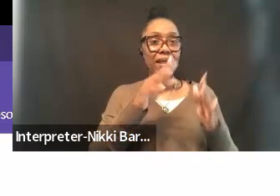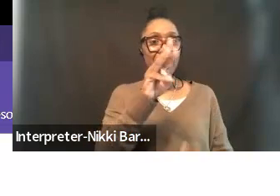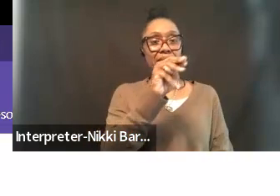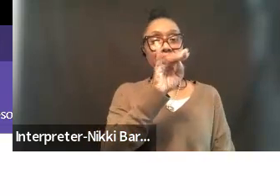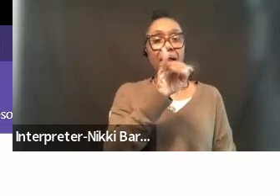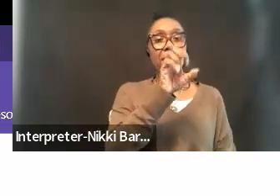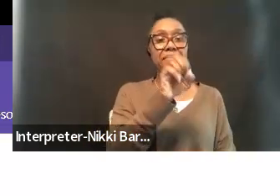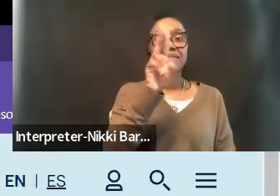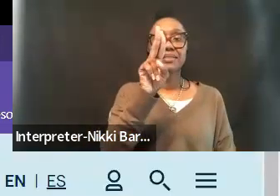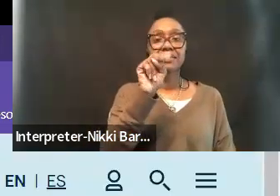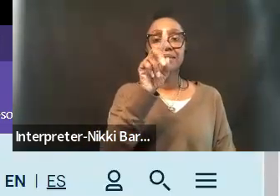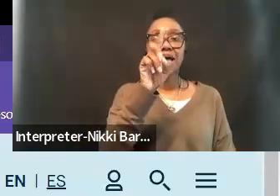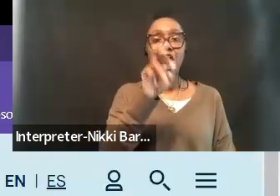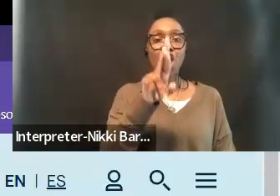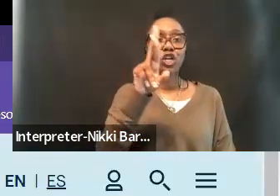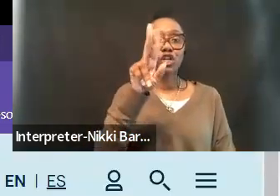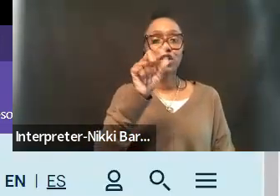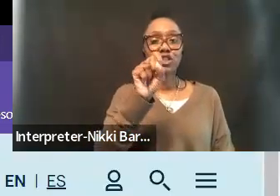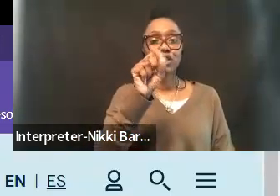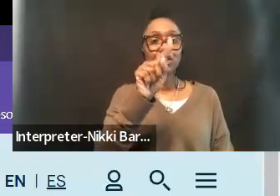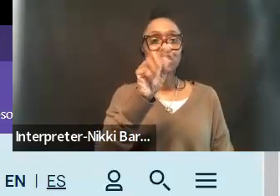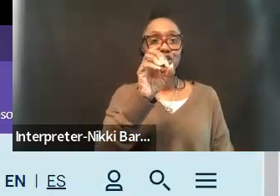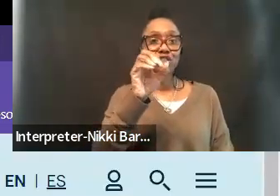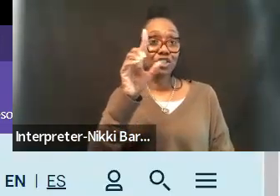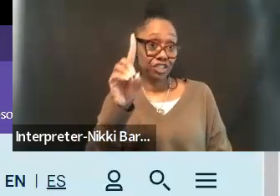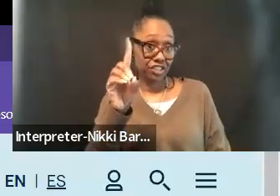So when I click it. It goes out to understood.org. And this is a great website that has a lot of resources.